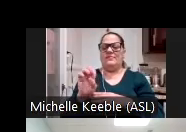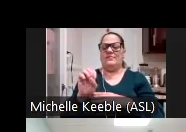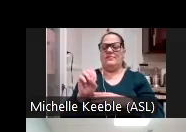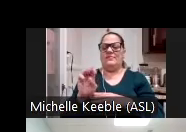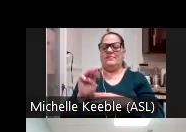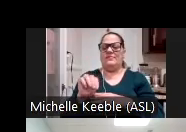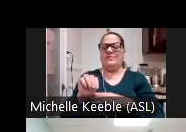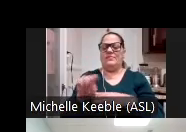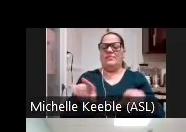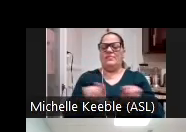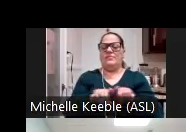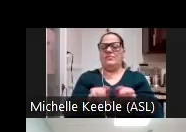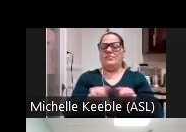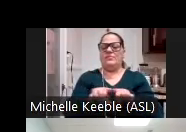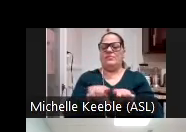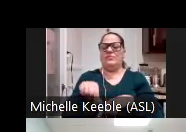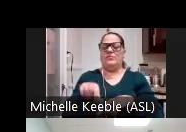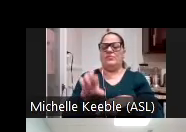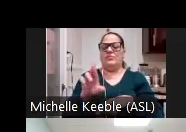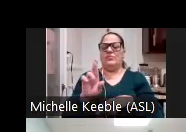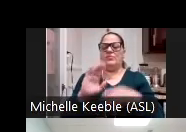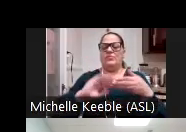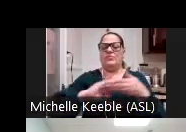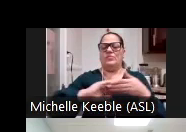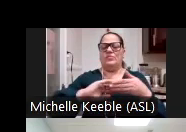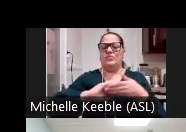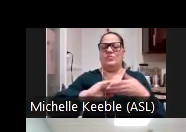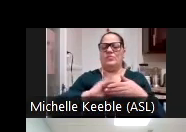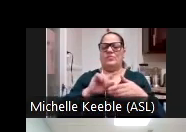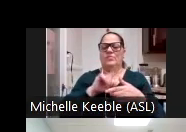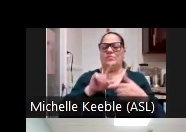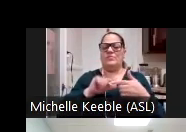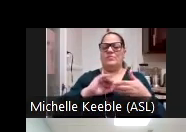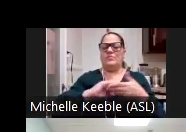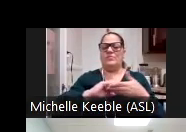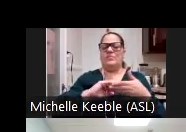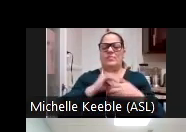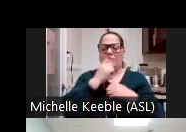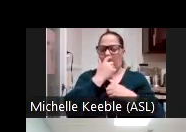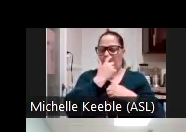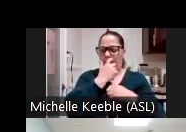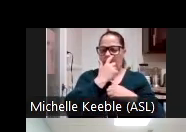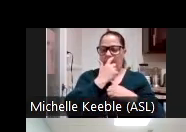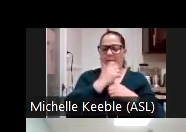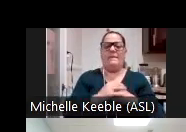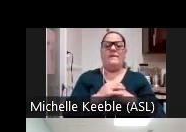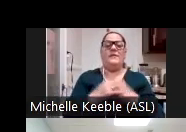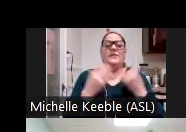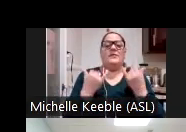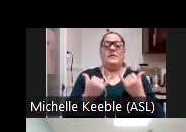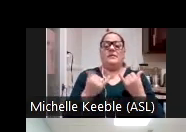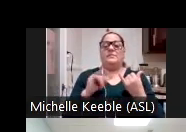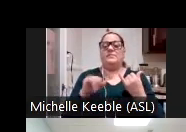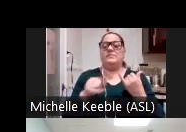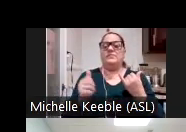also a QR code on the slide. Next slide. Um Today is January 14th. It's always good